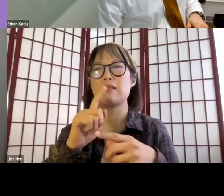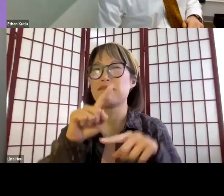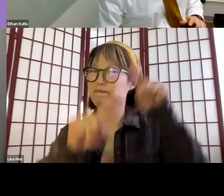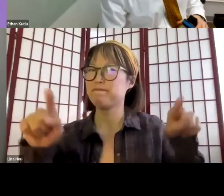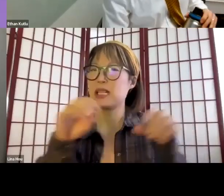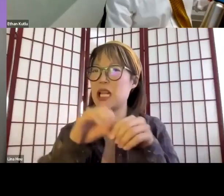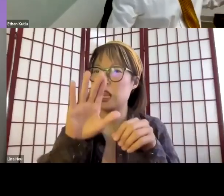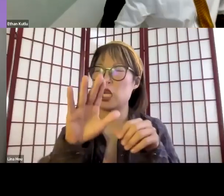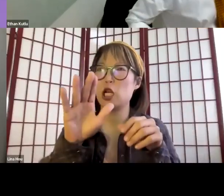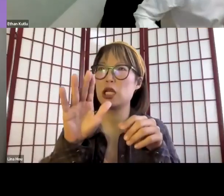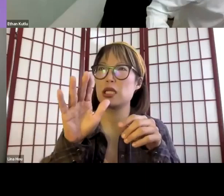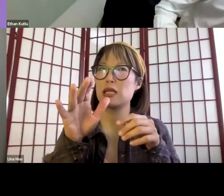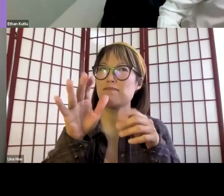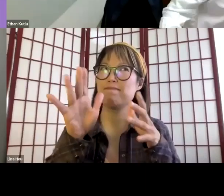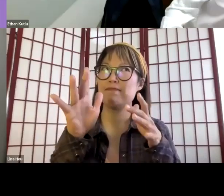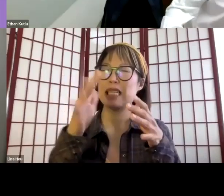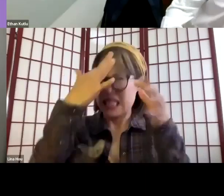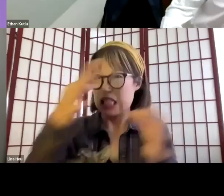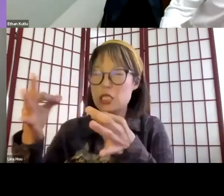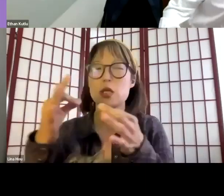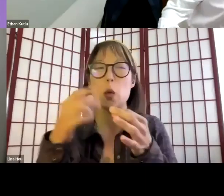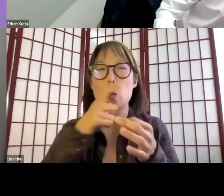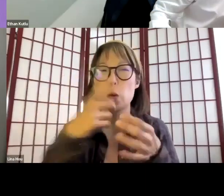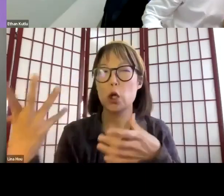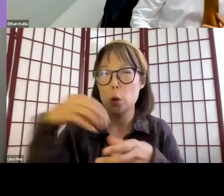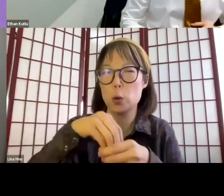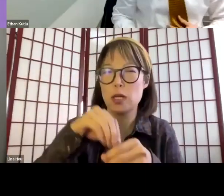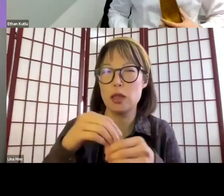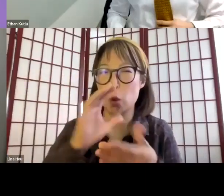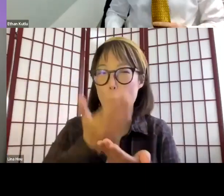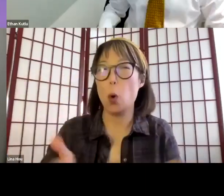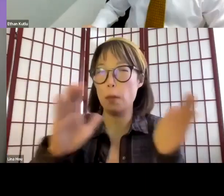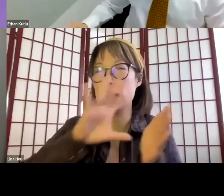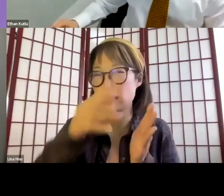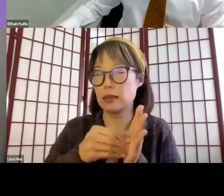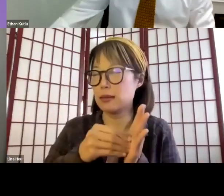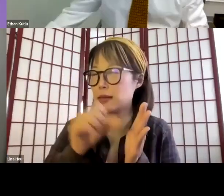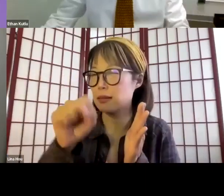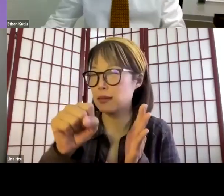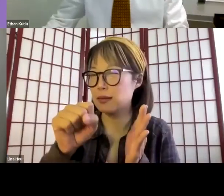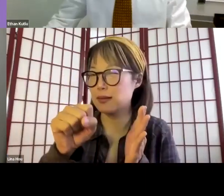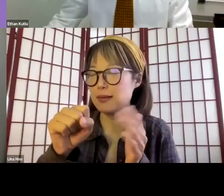varies in their decisions of who to include in the corpus.